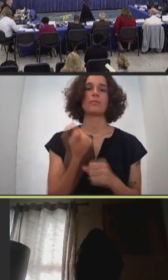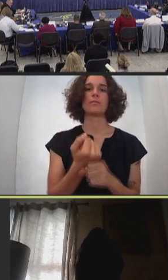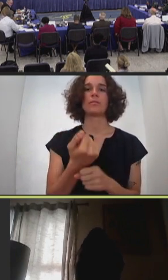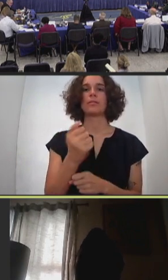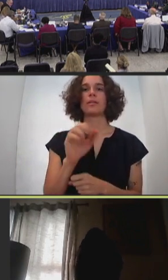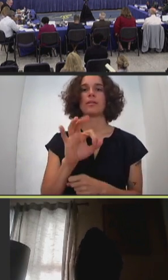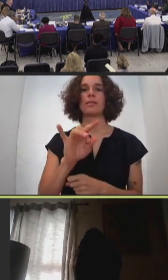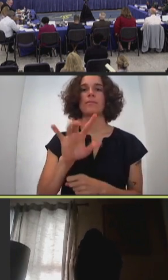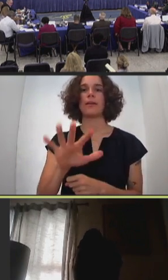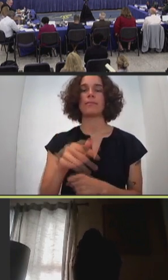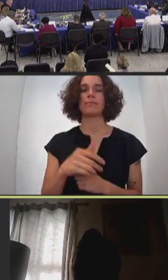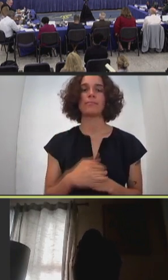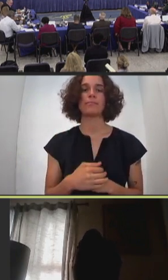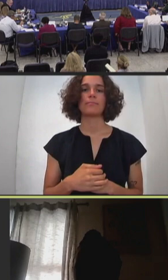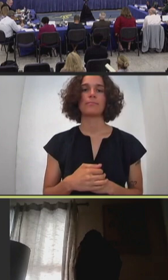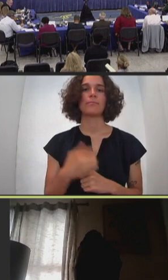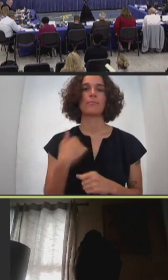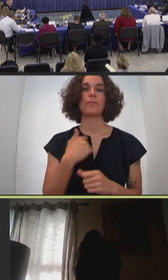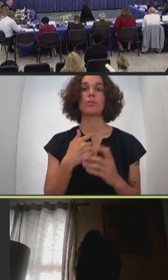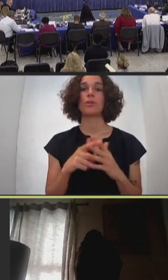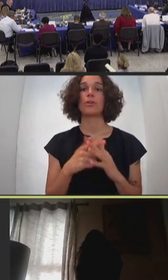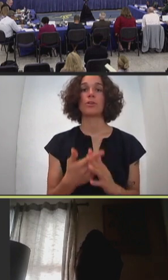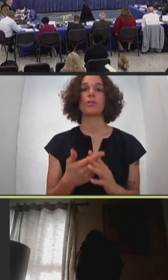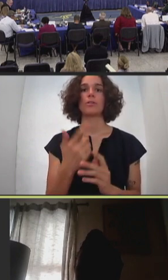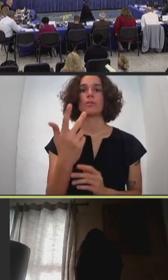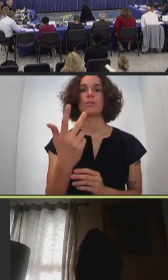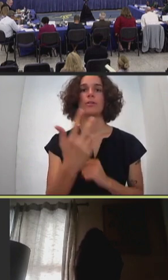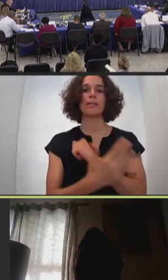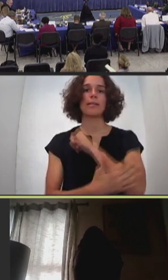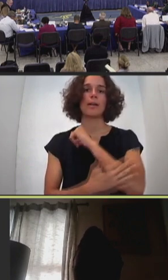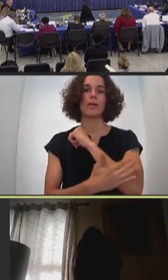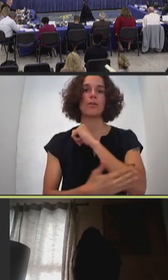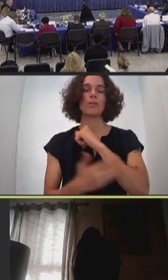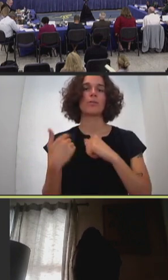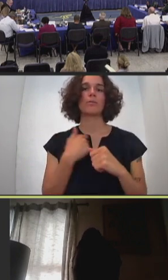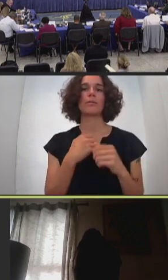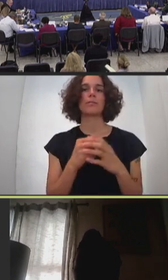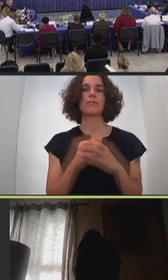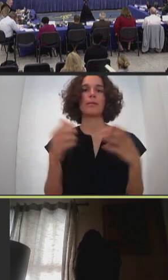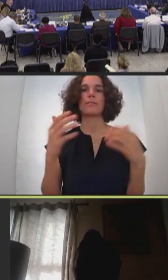we started in three counties, and we've expanded in five counties in Arizona. So,